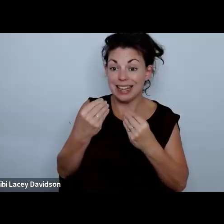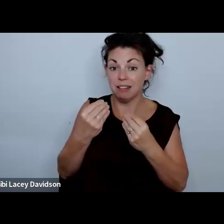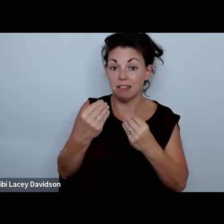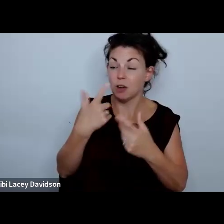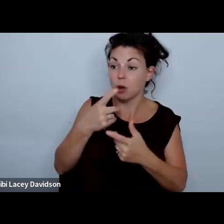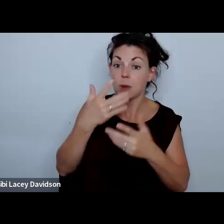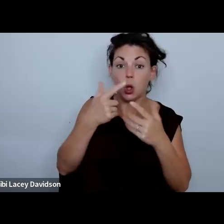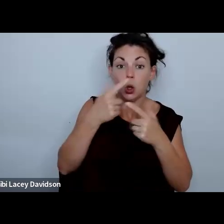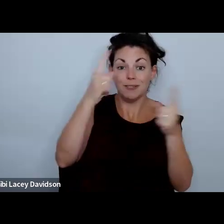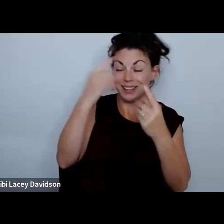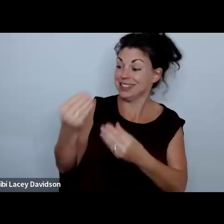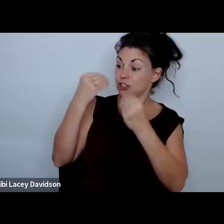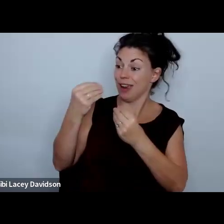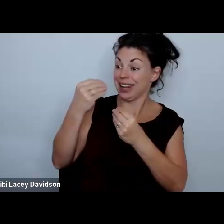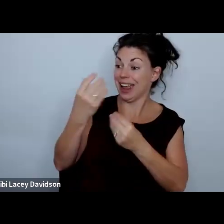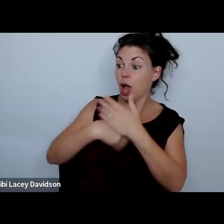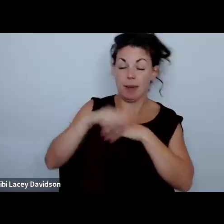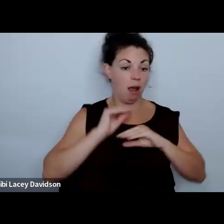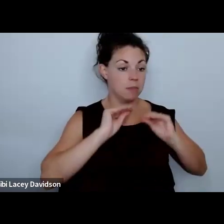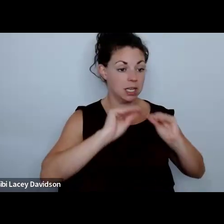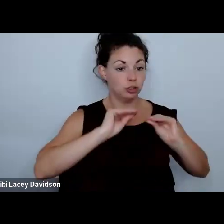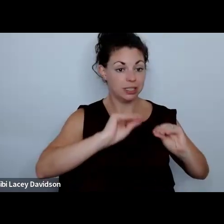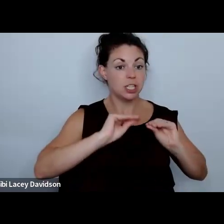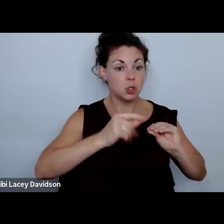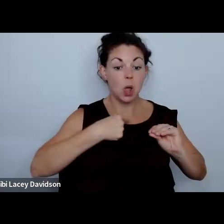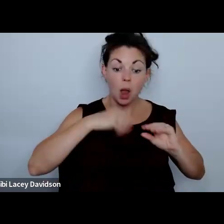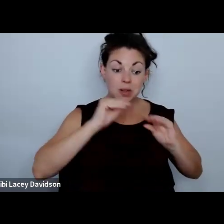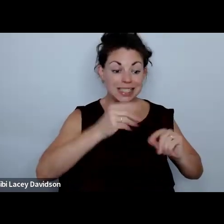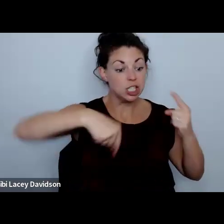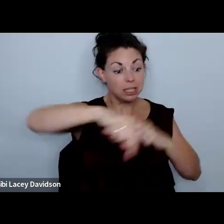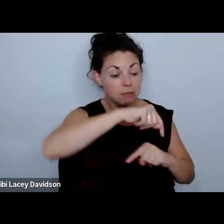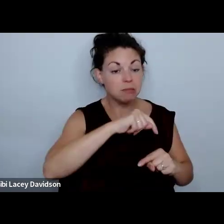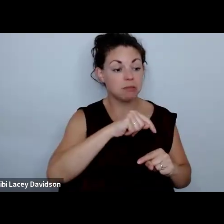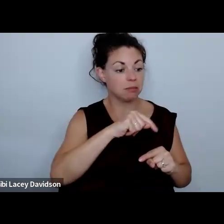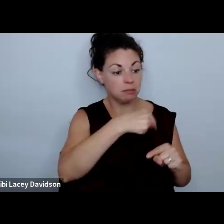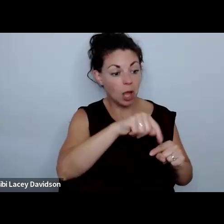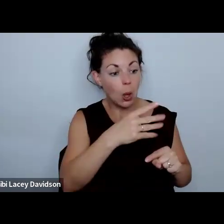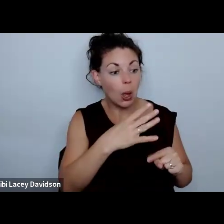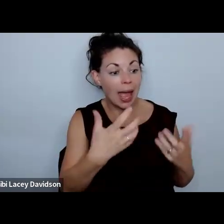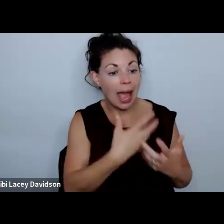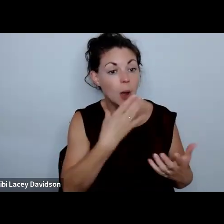And as part of that, I worked with various different organizations, and I thought, "Well,